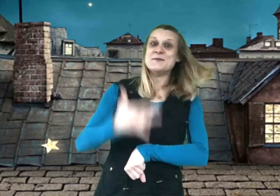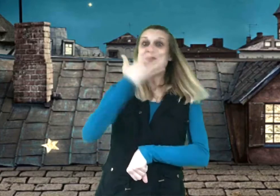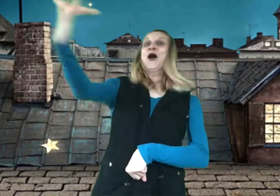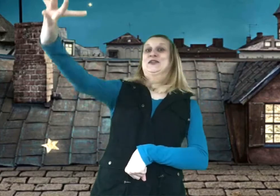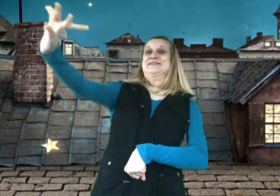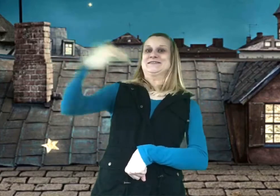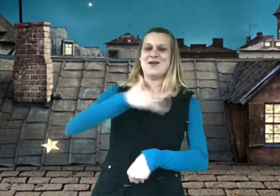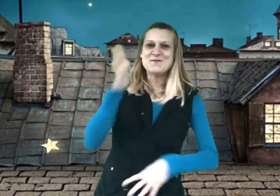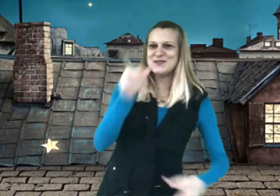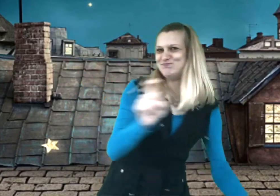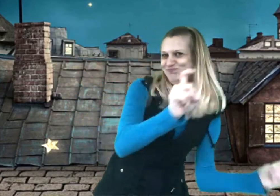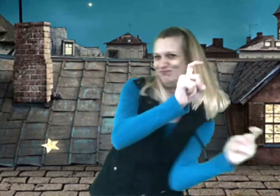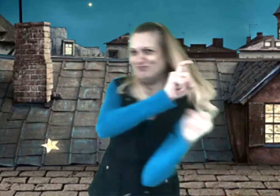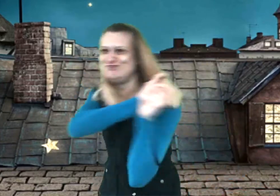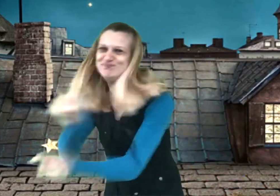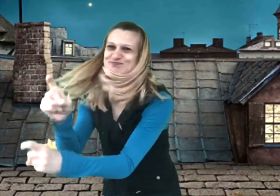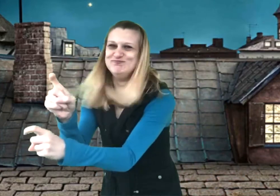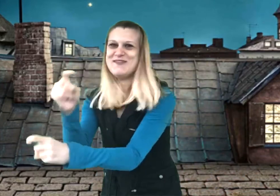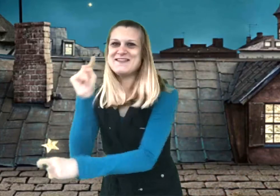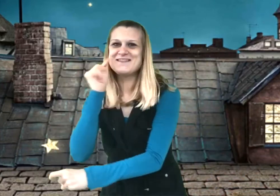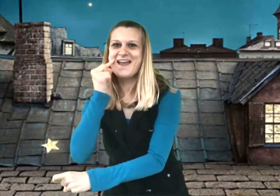when the great day arrived, Charlie was always presented with one small chocolate bar.